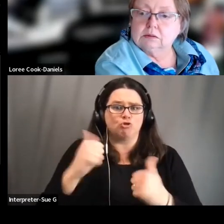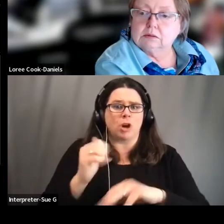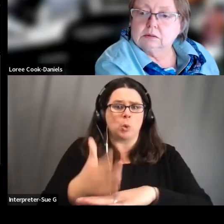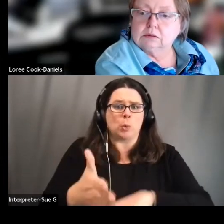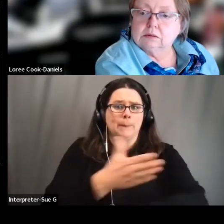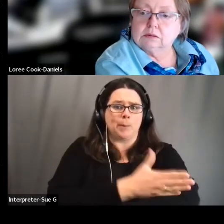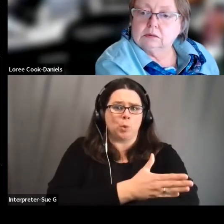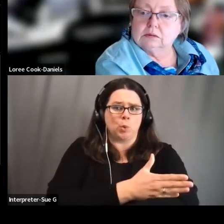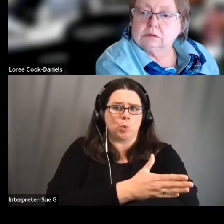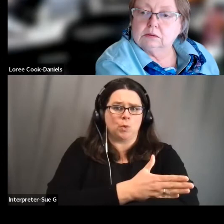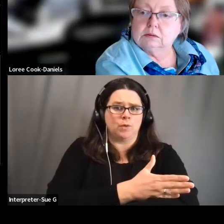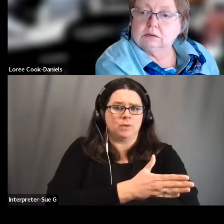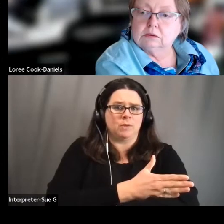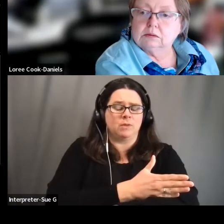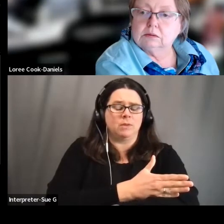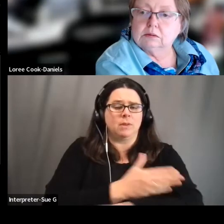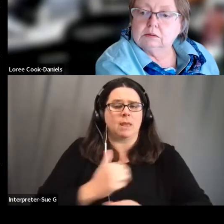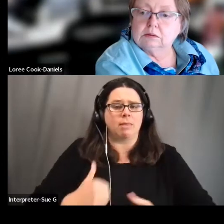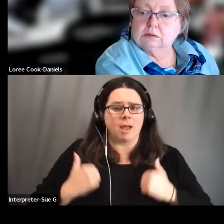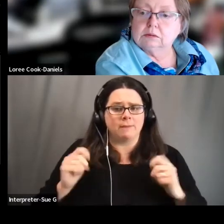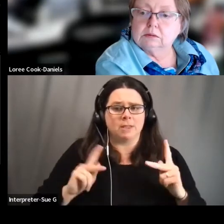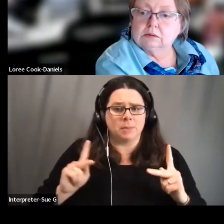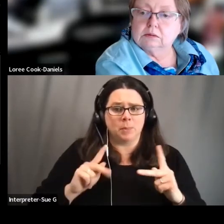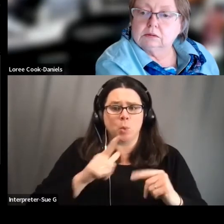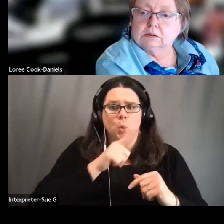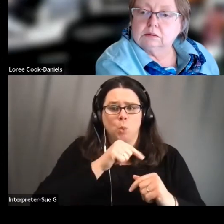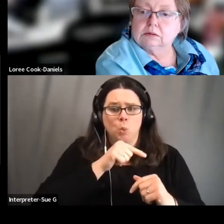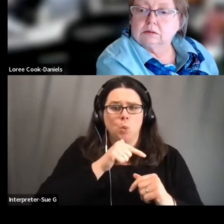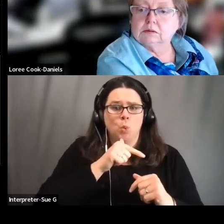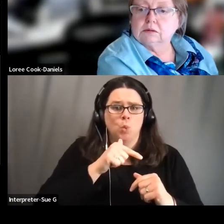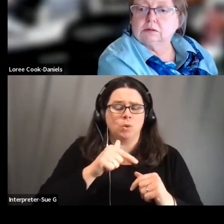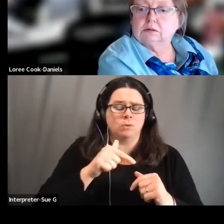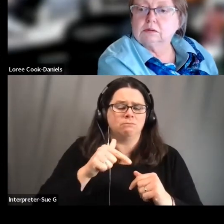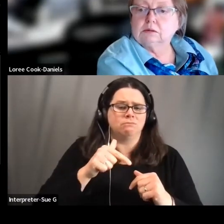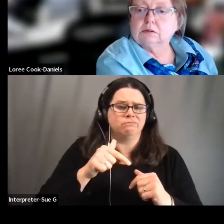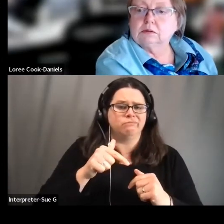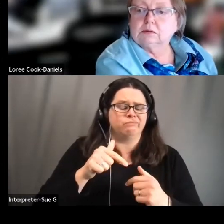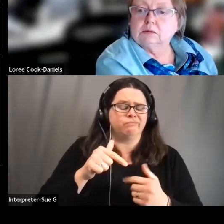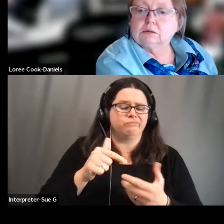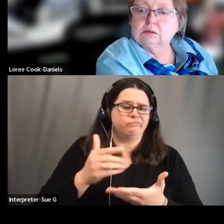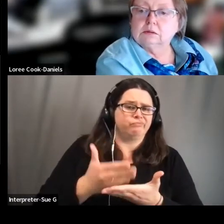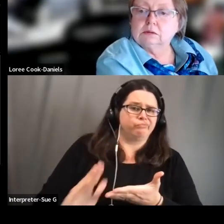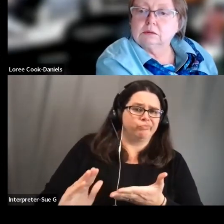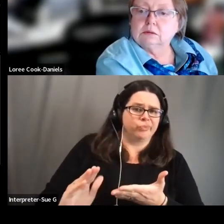the lives of folks who have been denied or might be denied their identity?